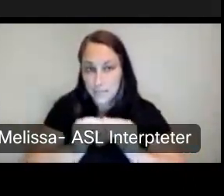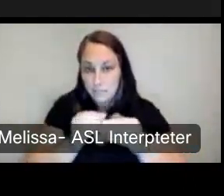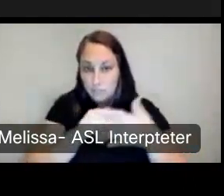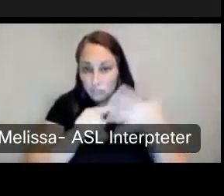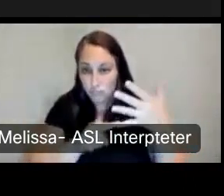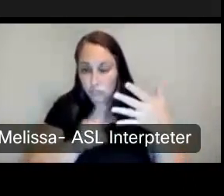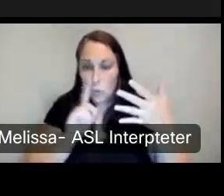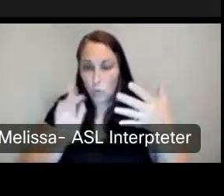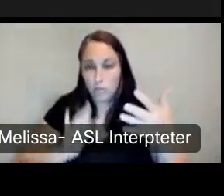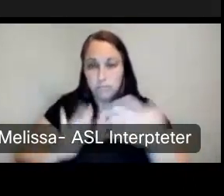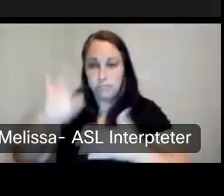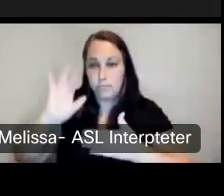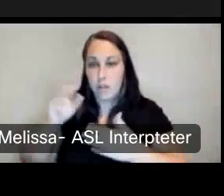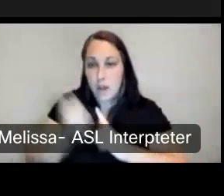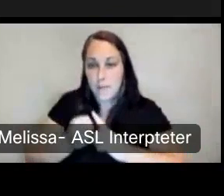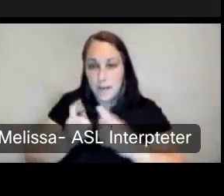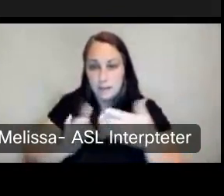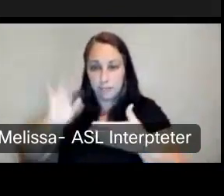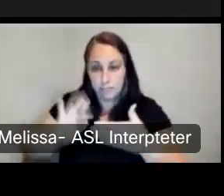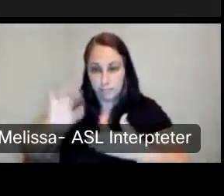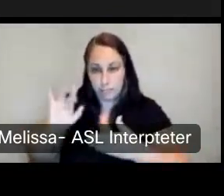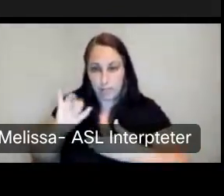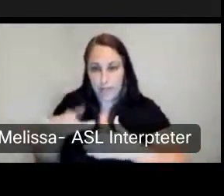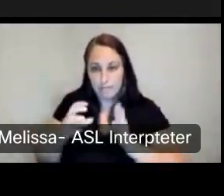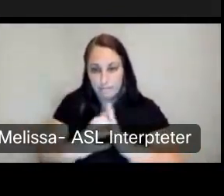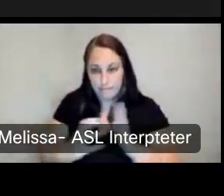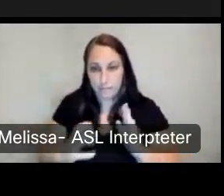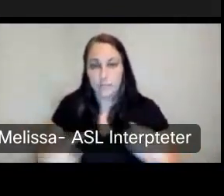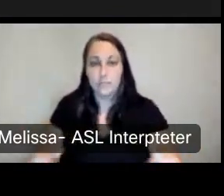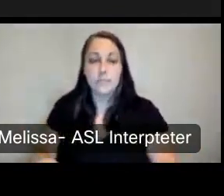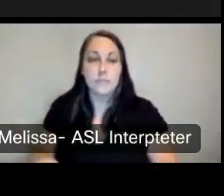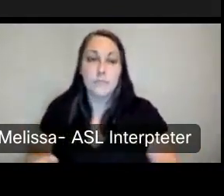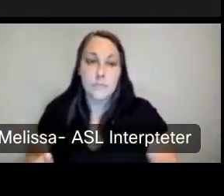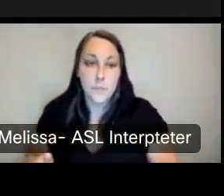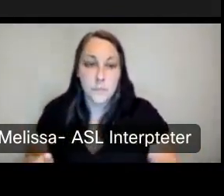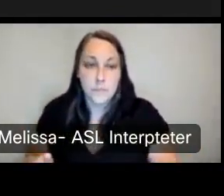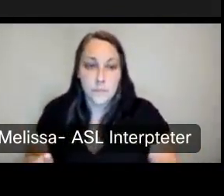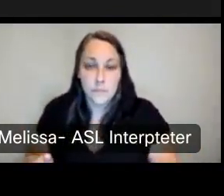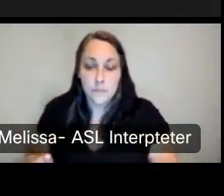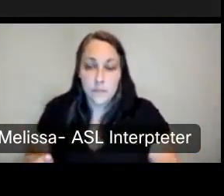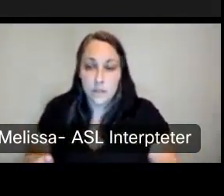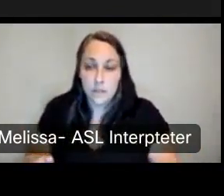summary of what the proposed changes um a lot of that is share in this presentation but here